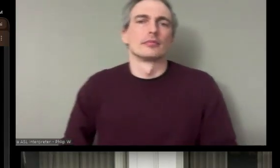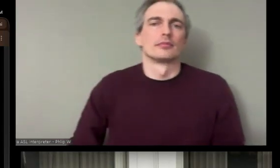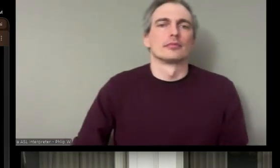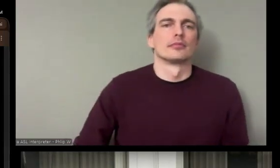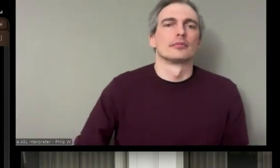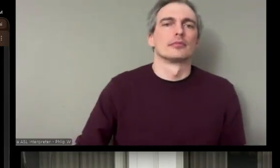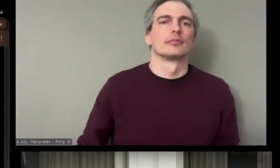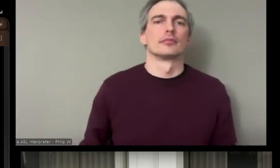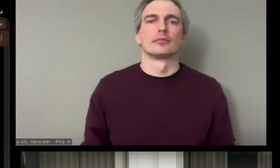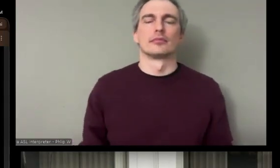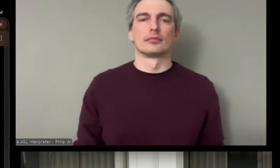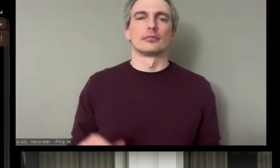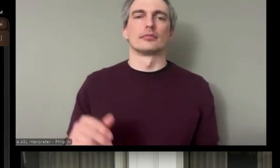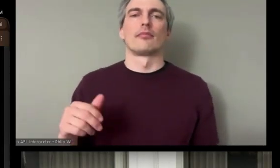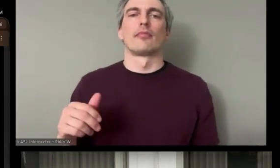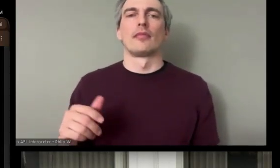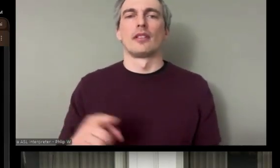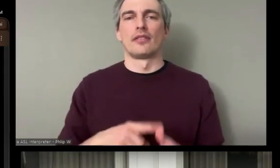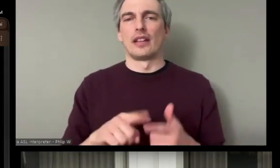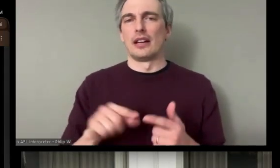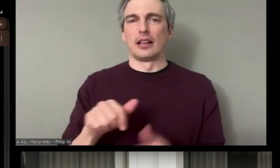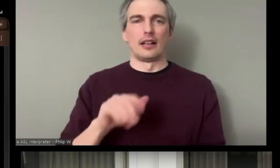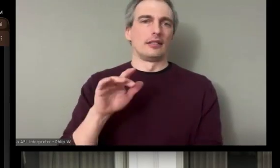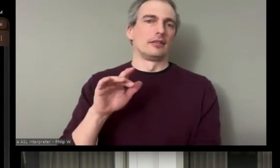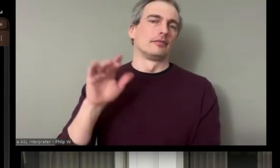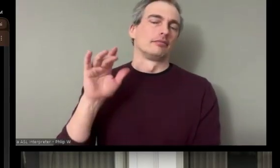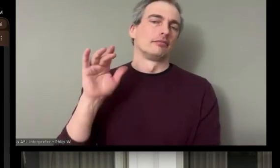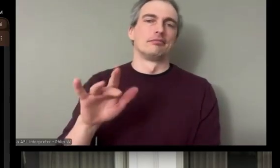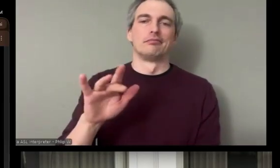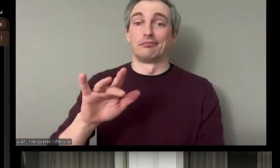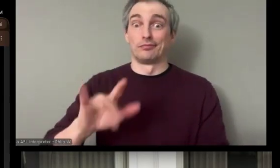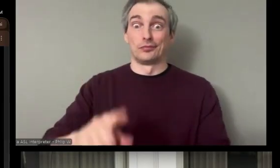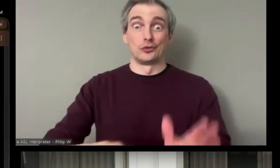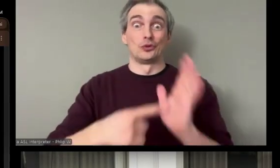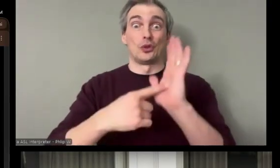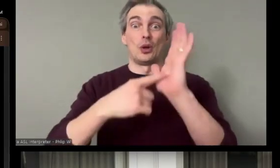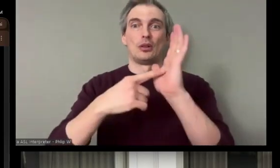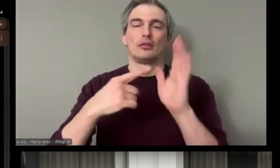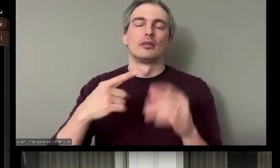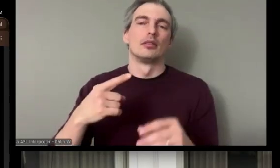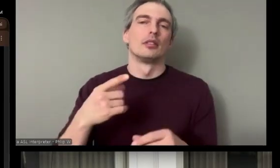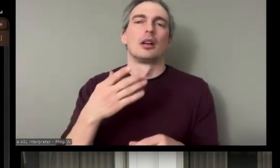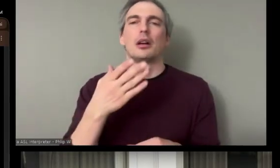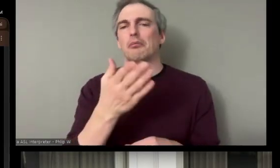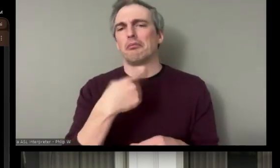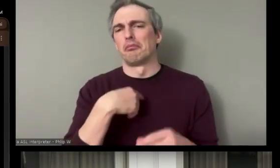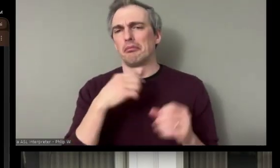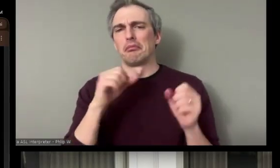Reveal them. So... I'll be able to play this game and the next one as interactivity.